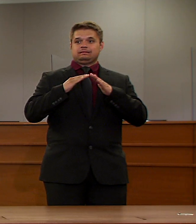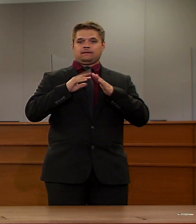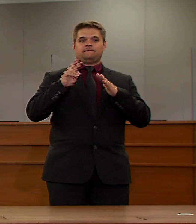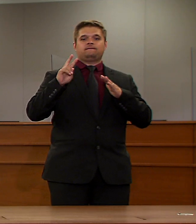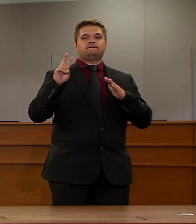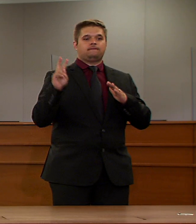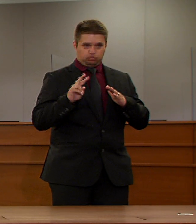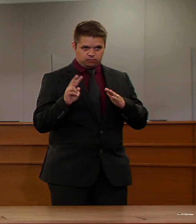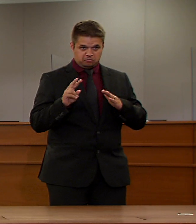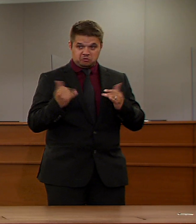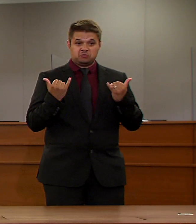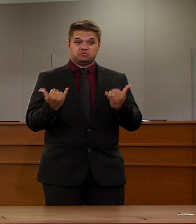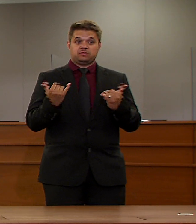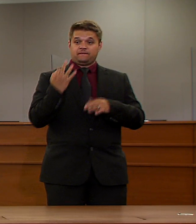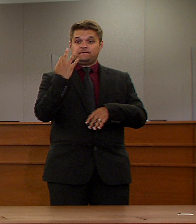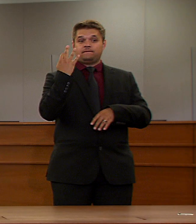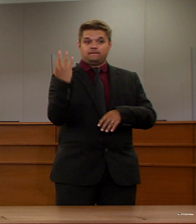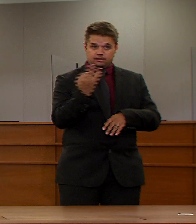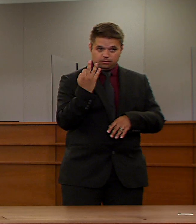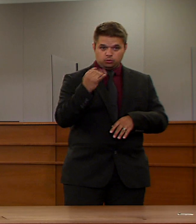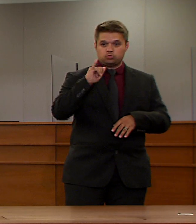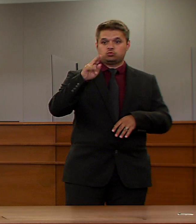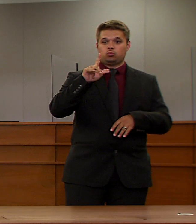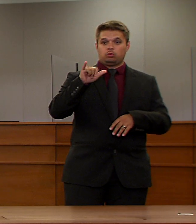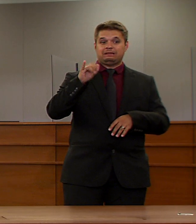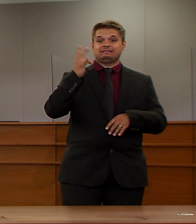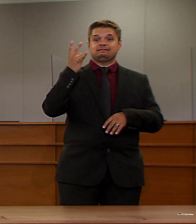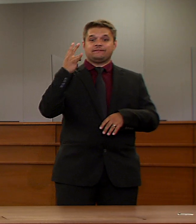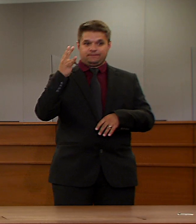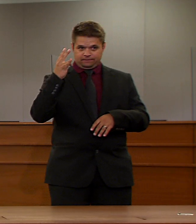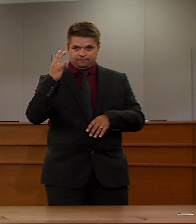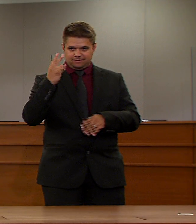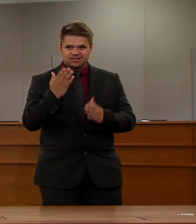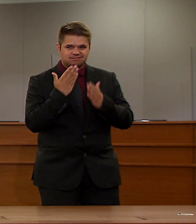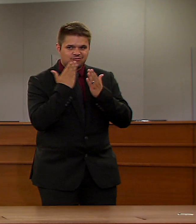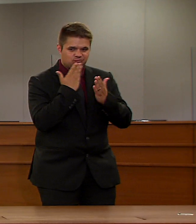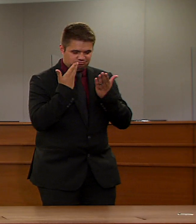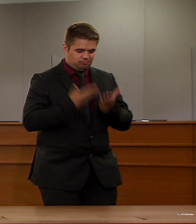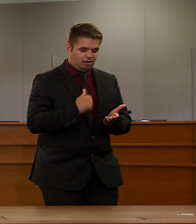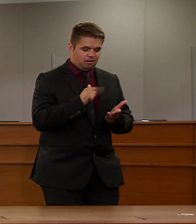Thank you to Alex and Elise, our American Sign Language interpreters this afternoon.